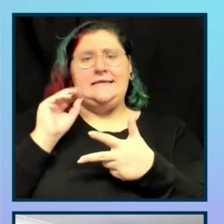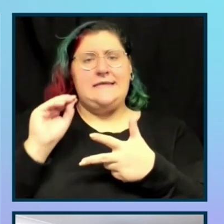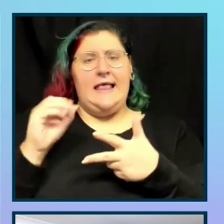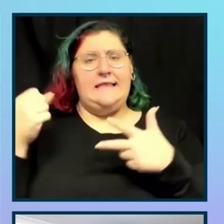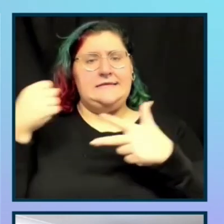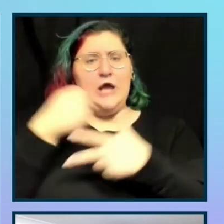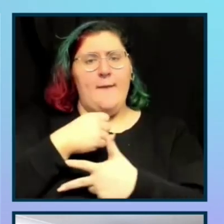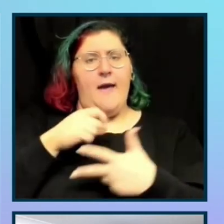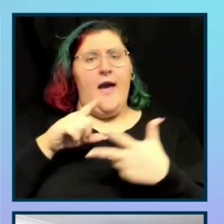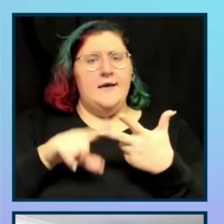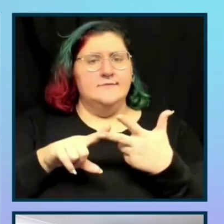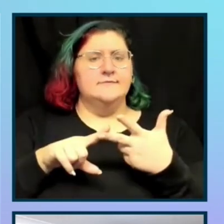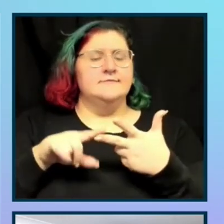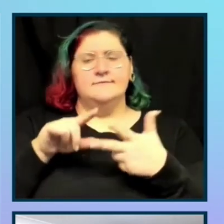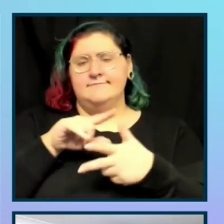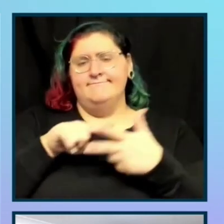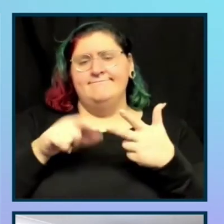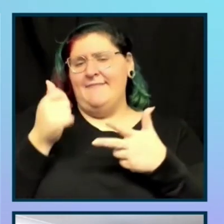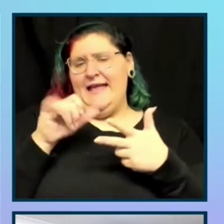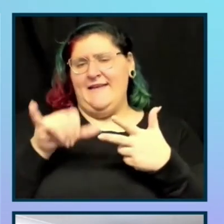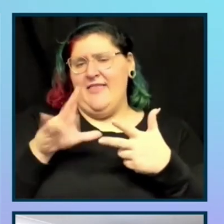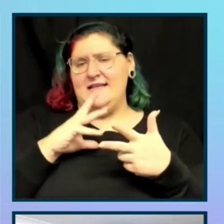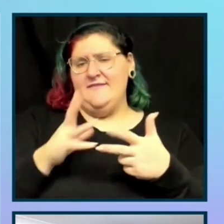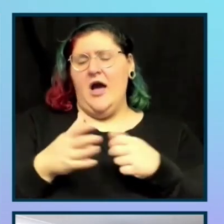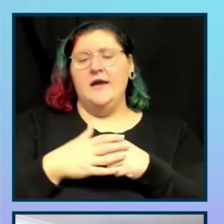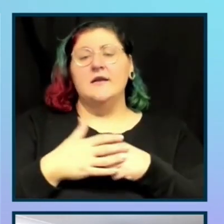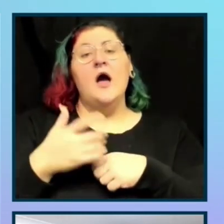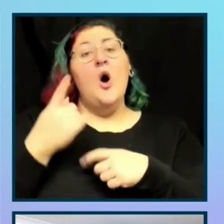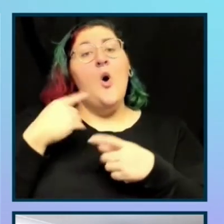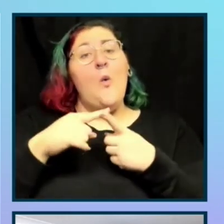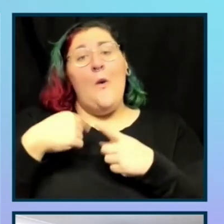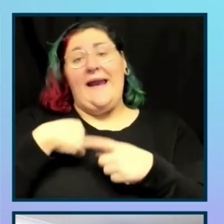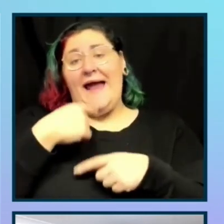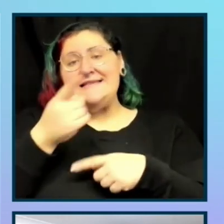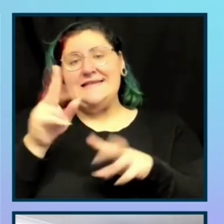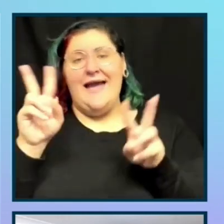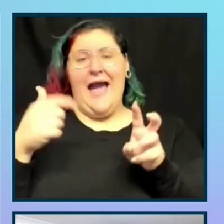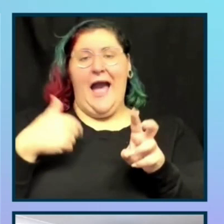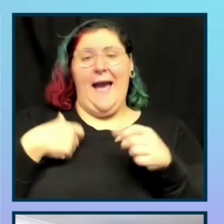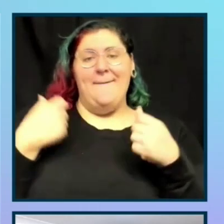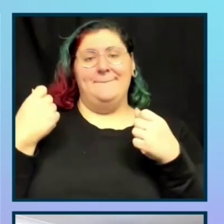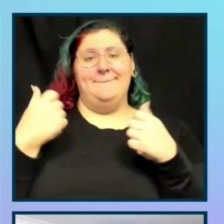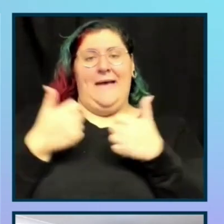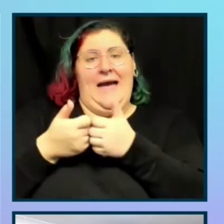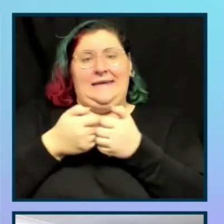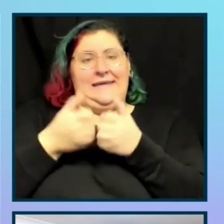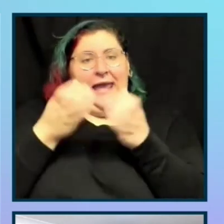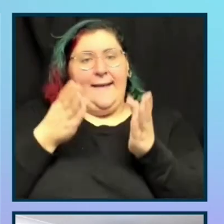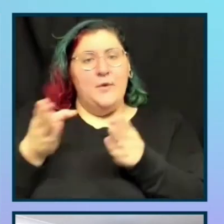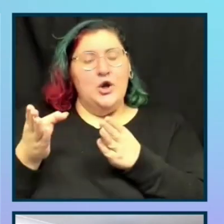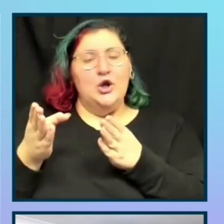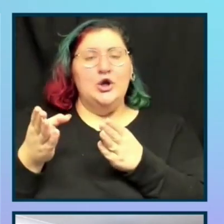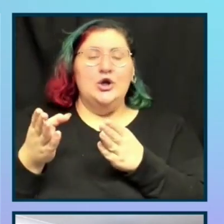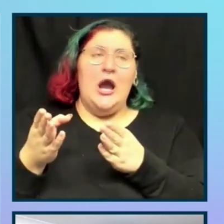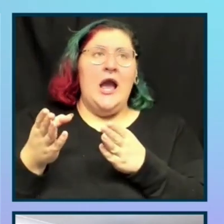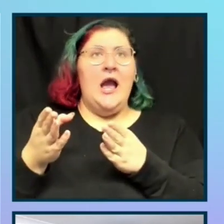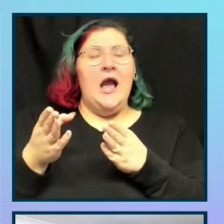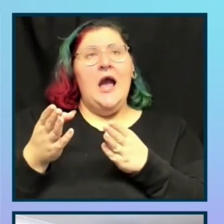As I say, I am a gamer without sight. When I say that I mean, you know, I use the term because legal blindness, which is often just shortened to being blind